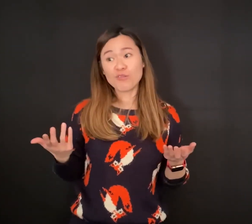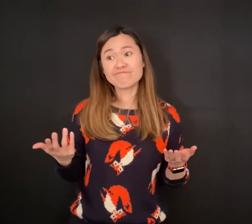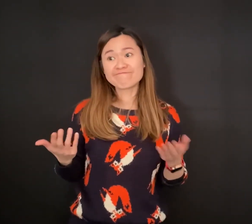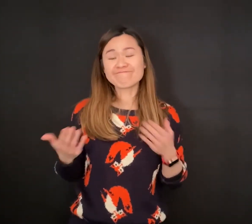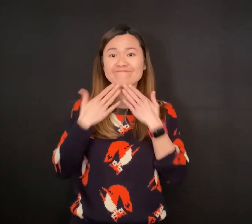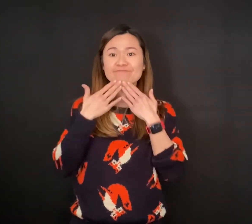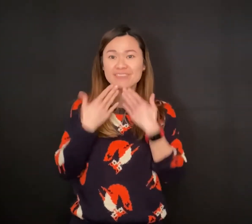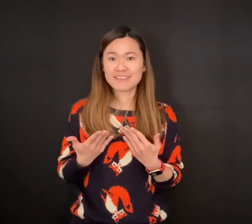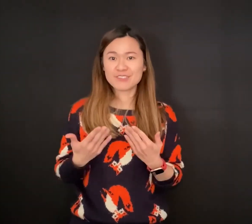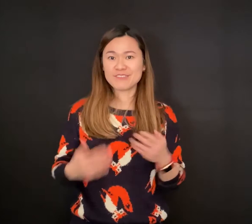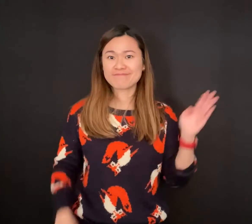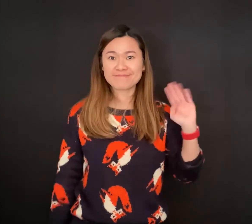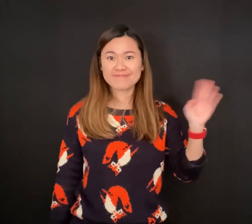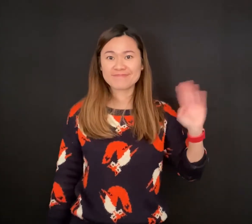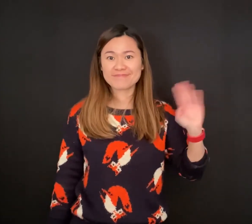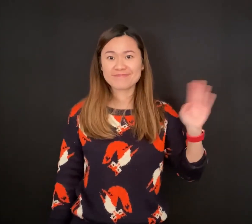Thank you.